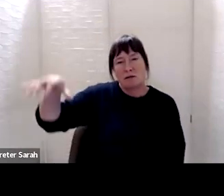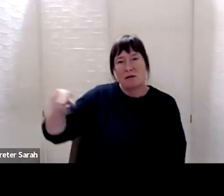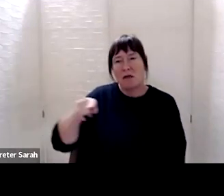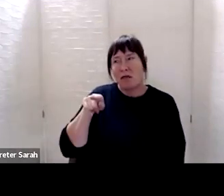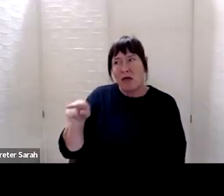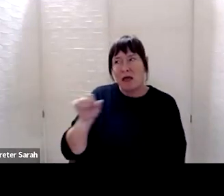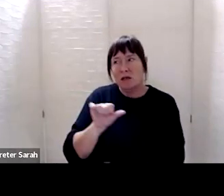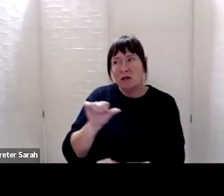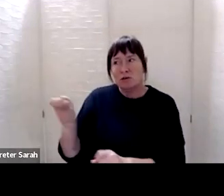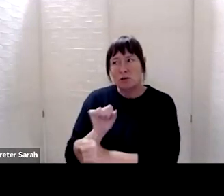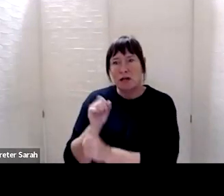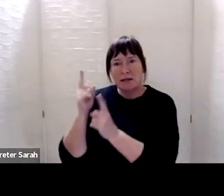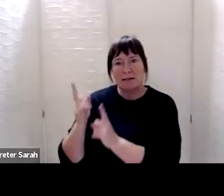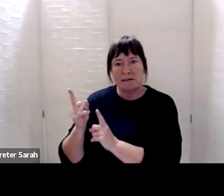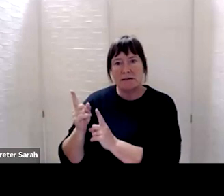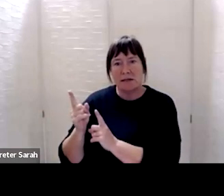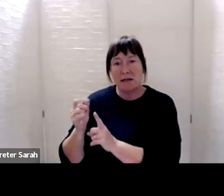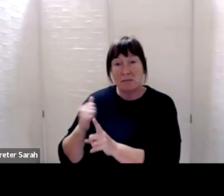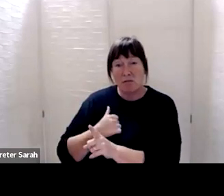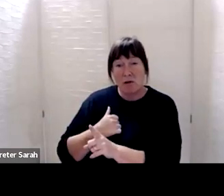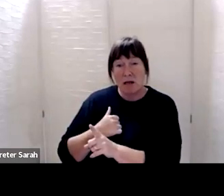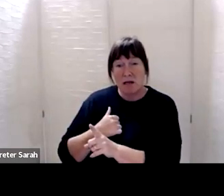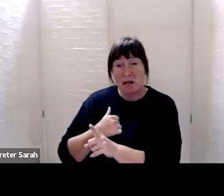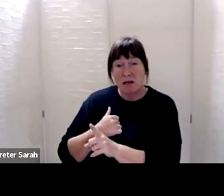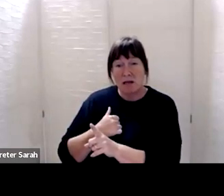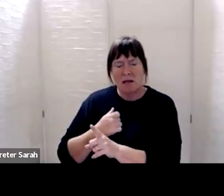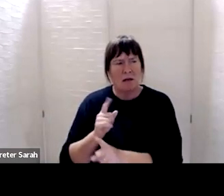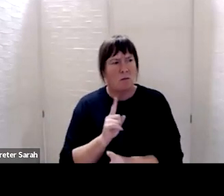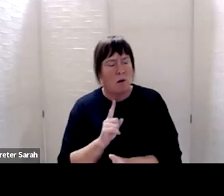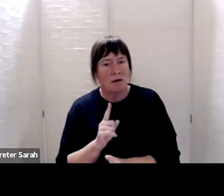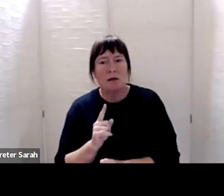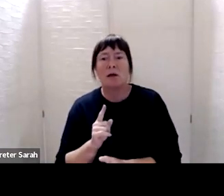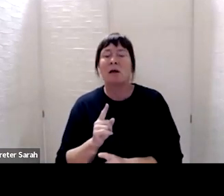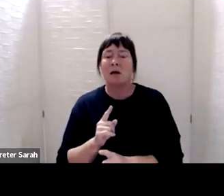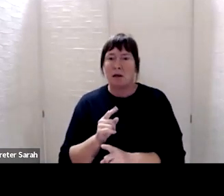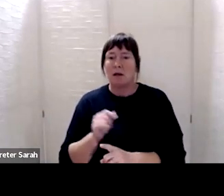Sorry say that again. I mean I know this has come up in the um,